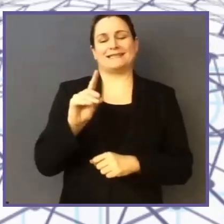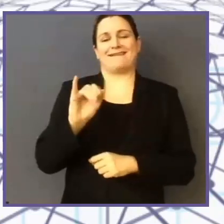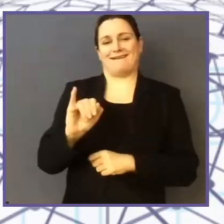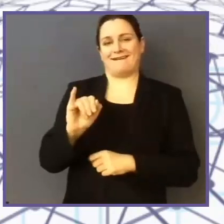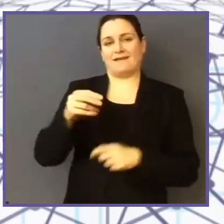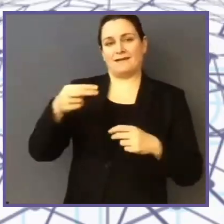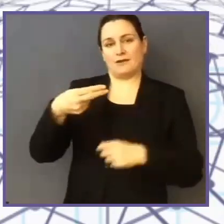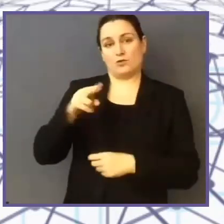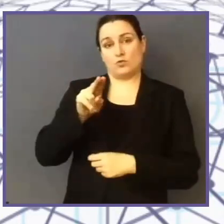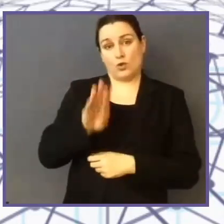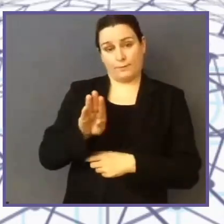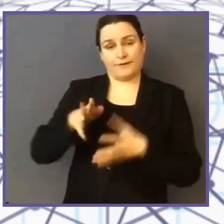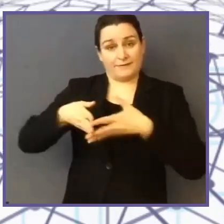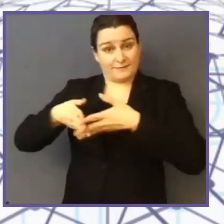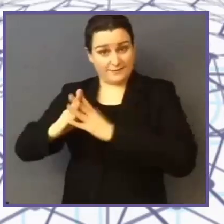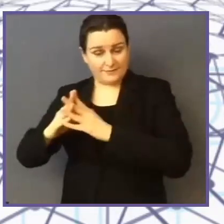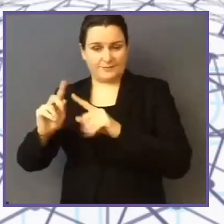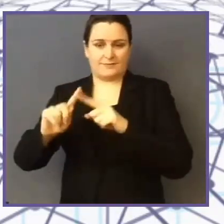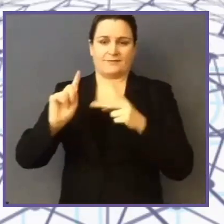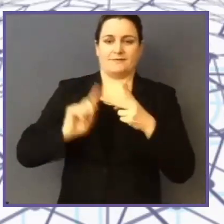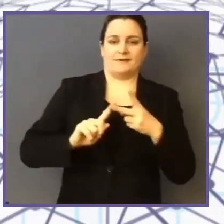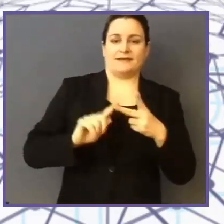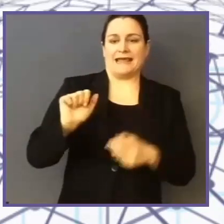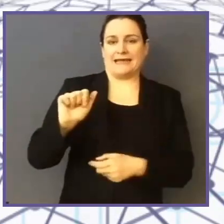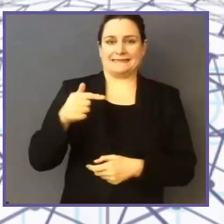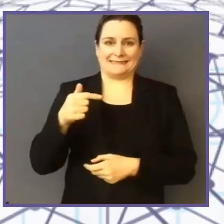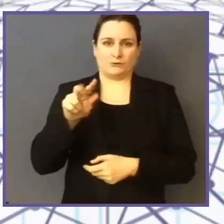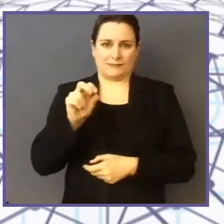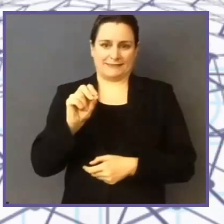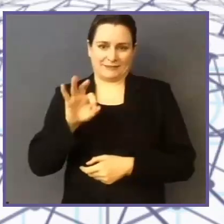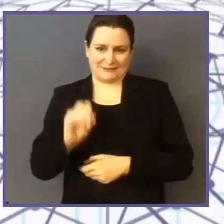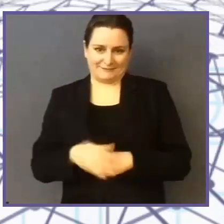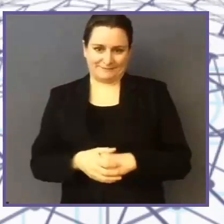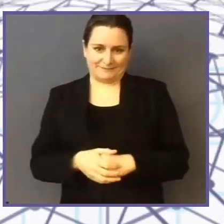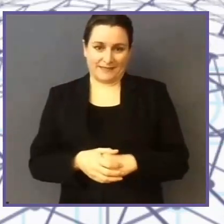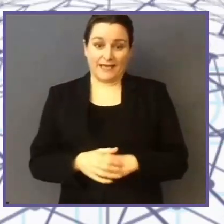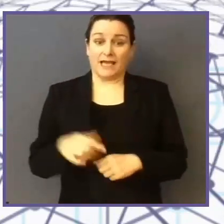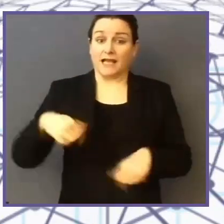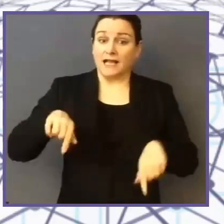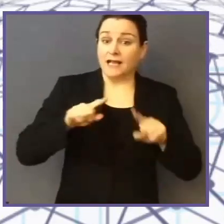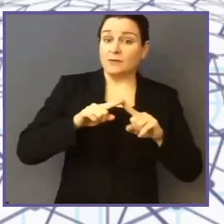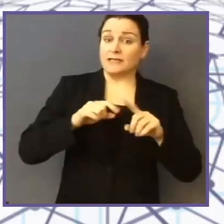address the gap, including through establishing and assistive technology community of practice,